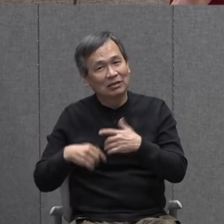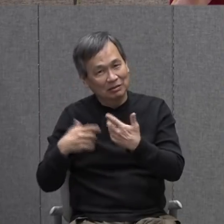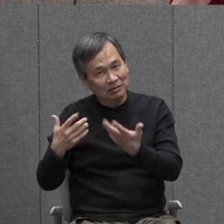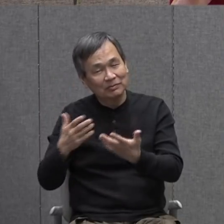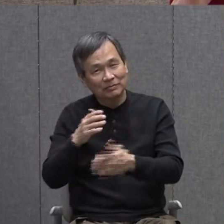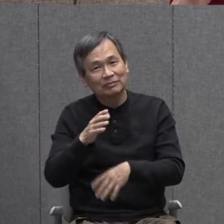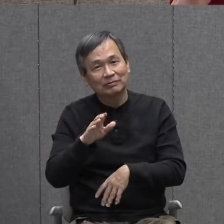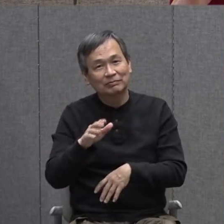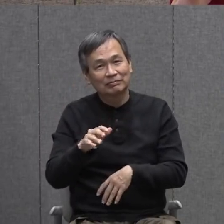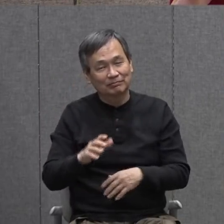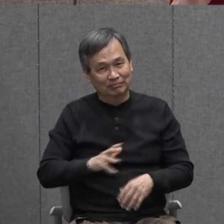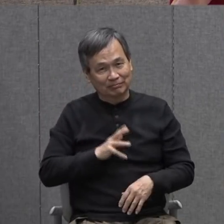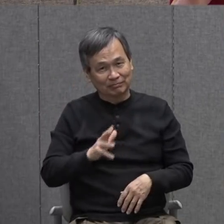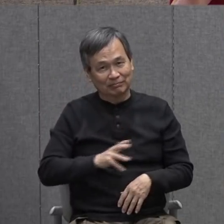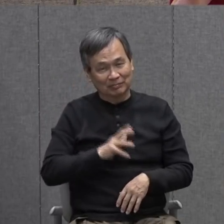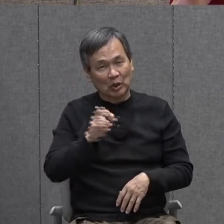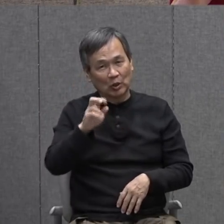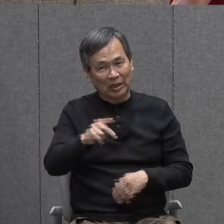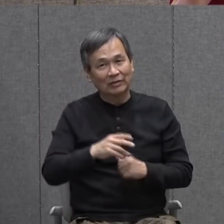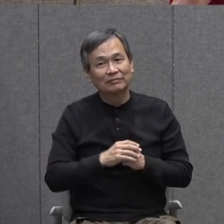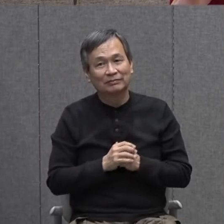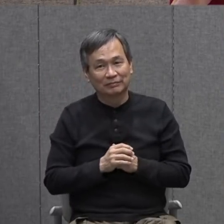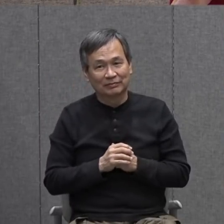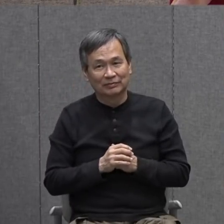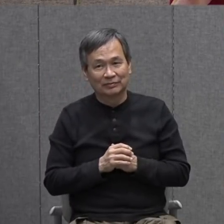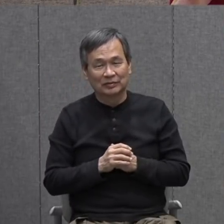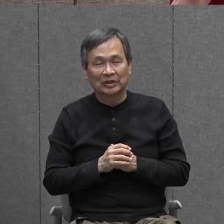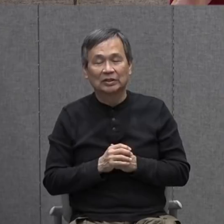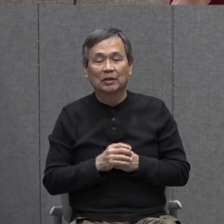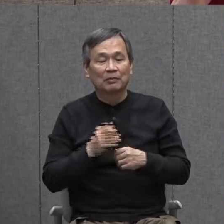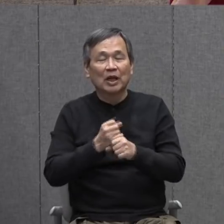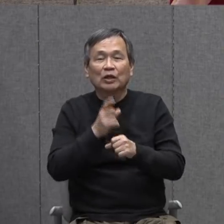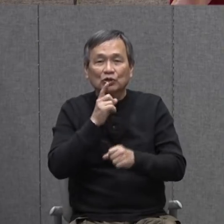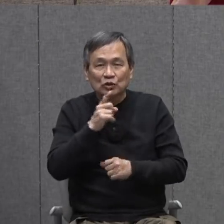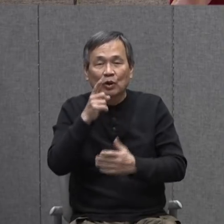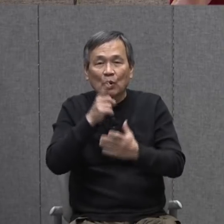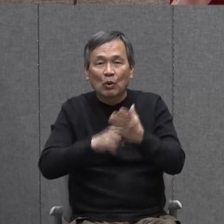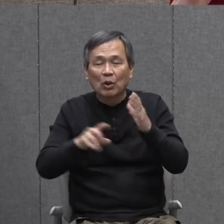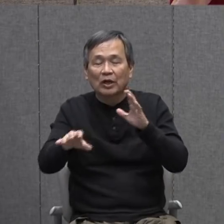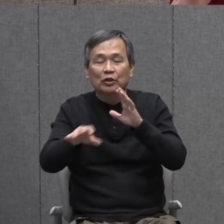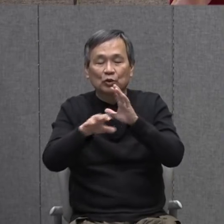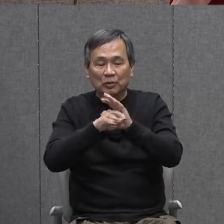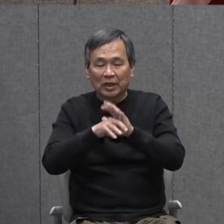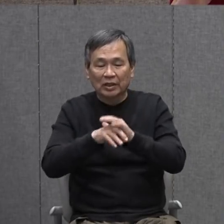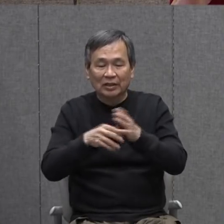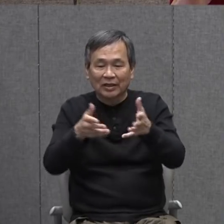And I think I know how to spell available. You'll tell me later.